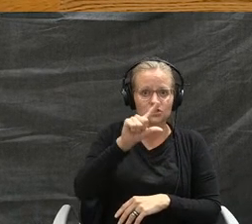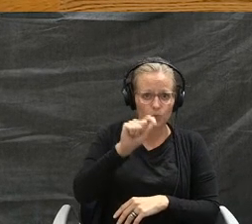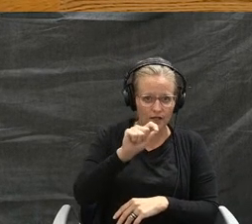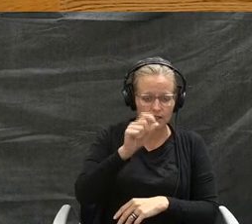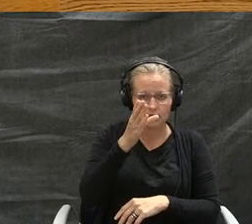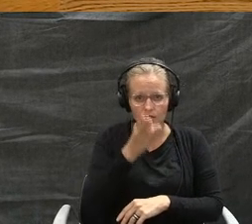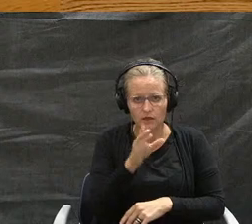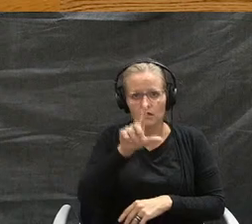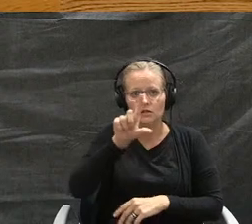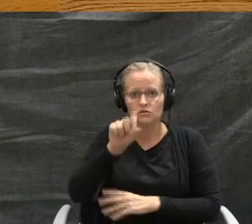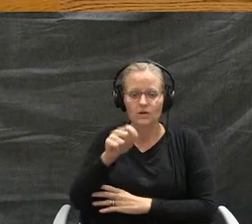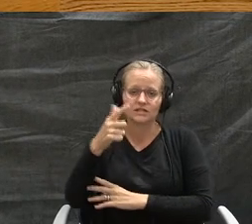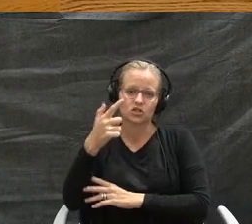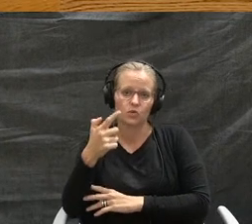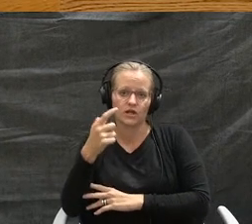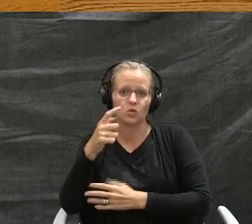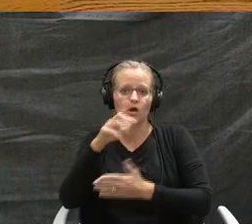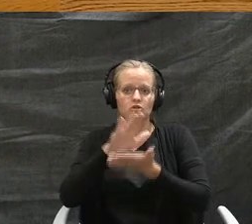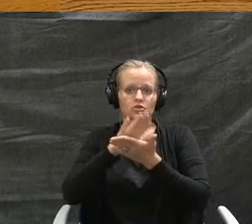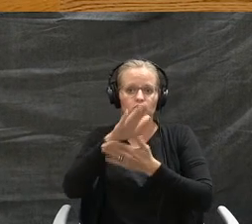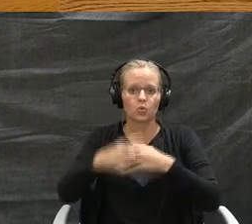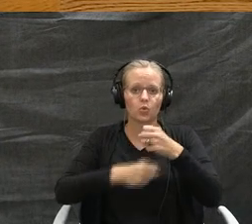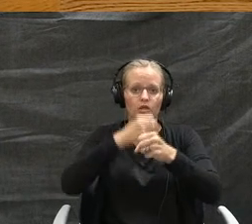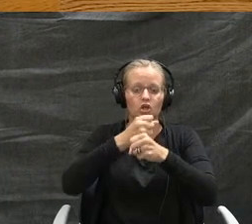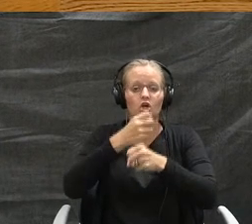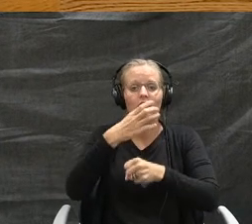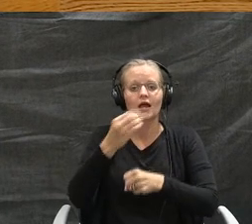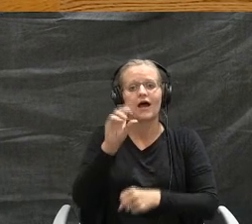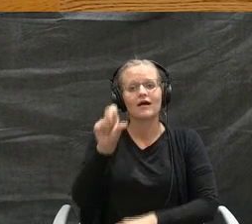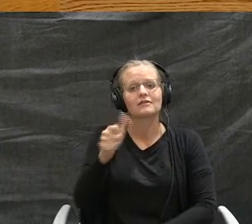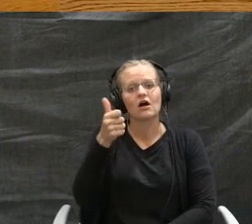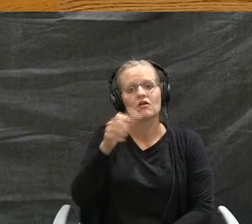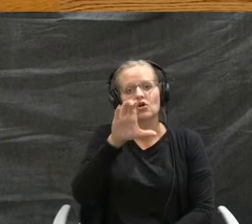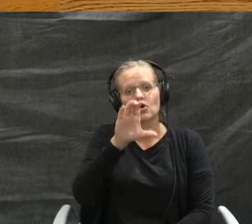manners. I'm looking at the hybrid model that allows that